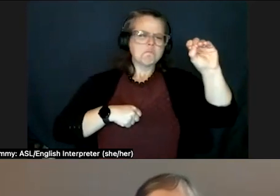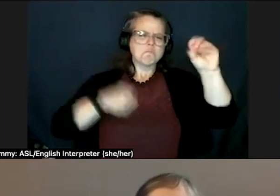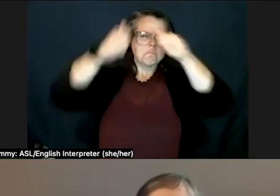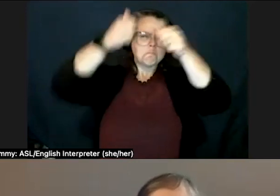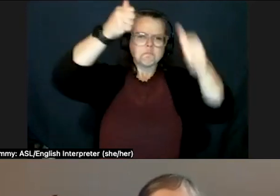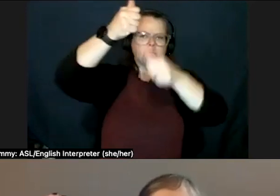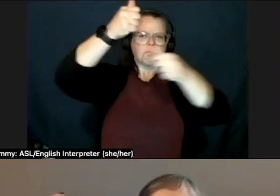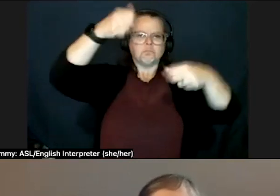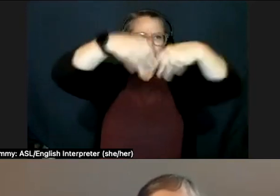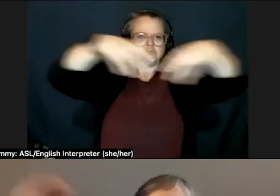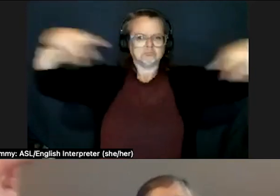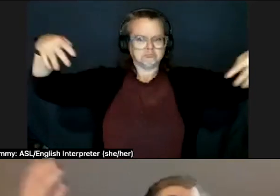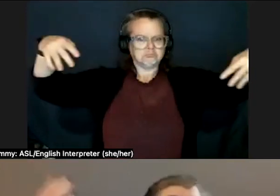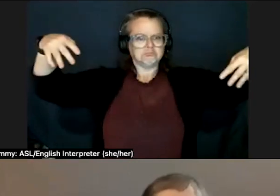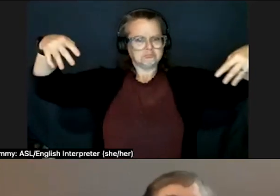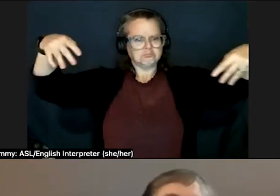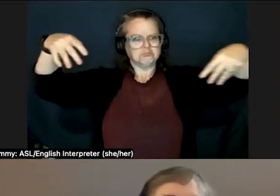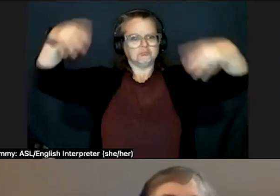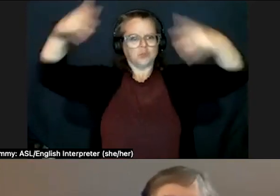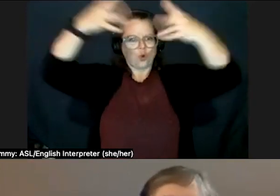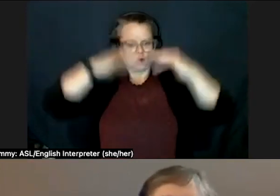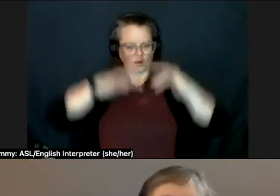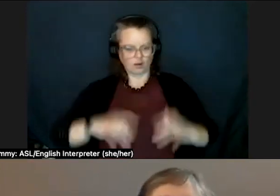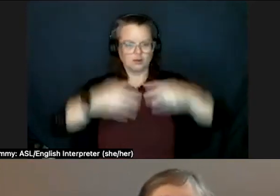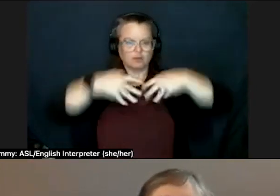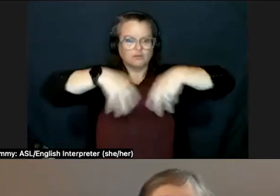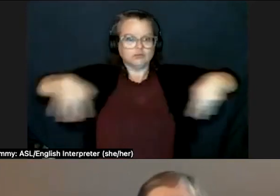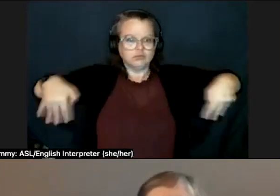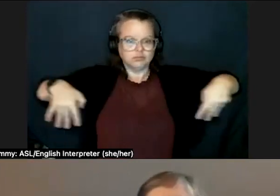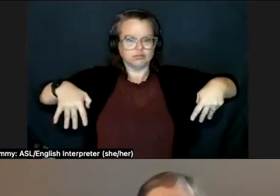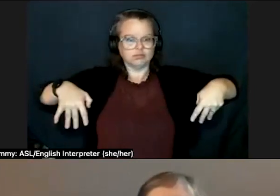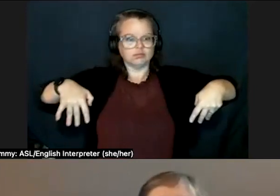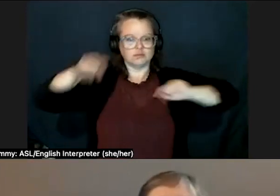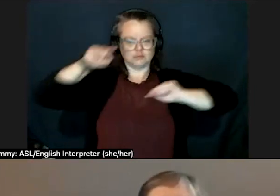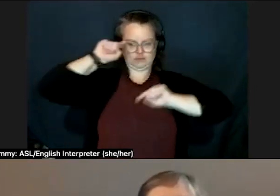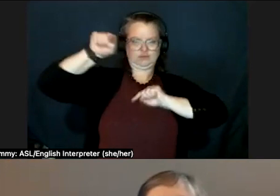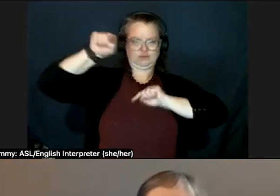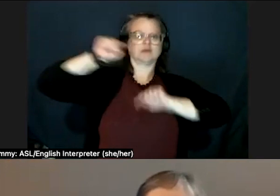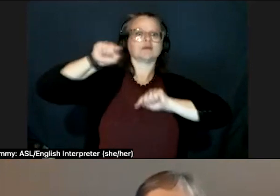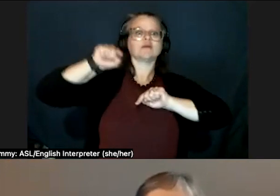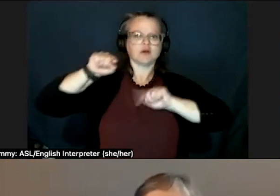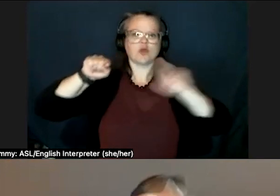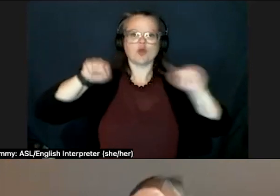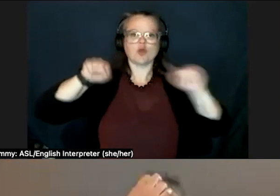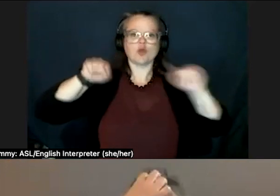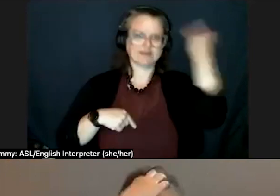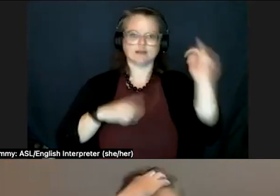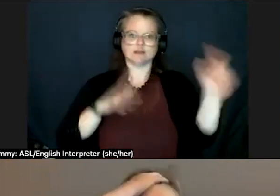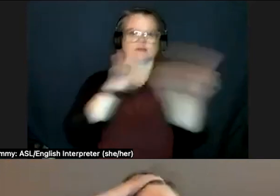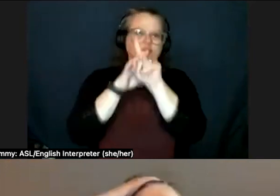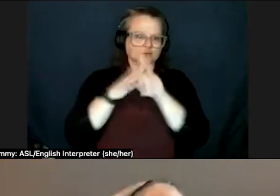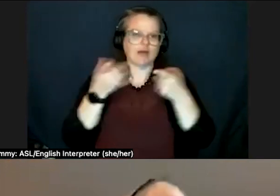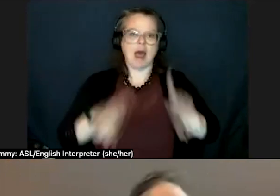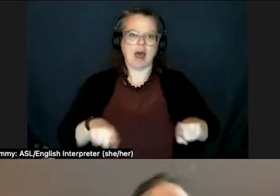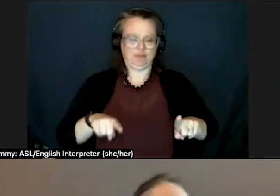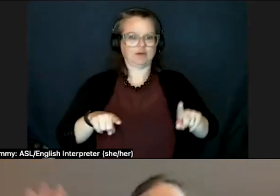when the top also accepts it, right? Like it's really, you're really pushing the, you know,